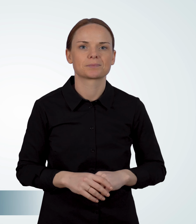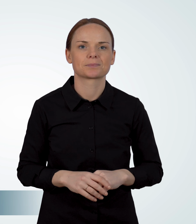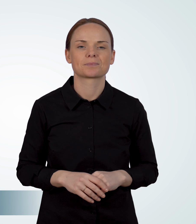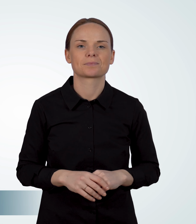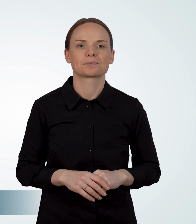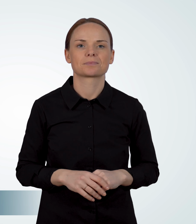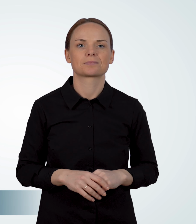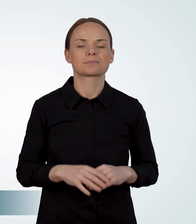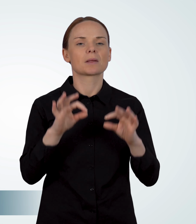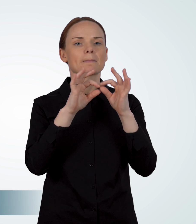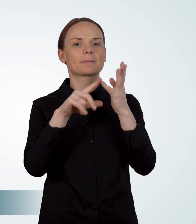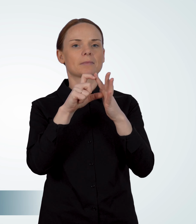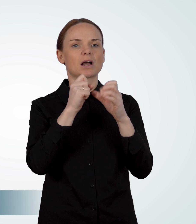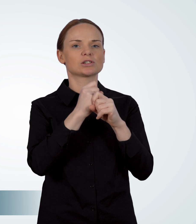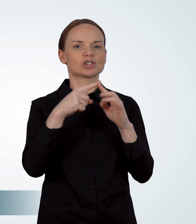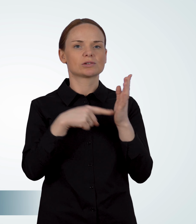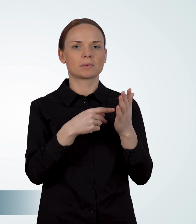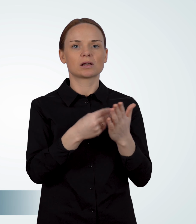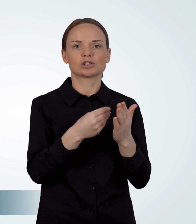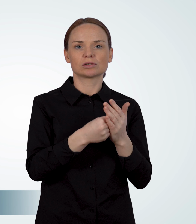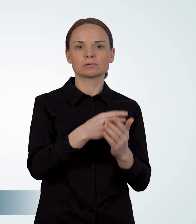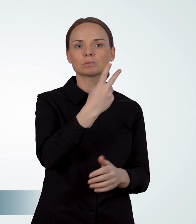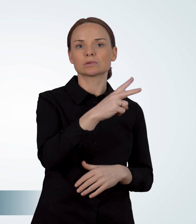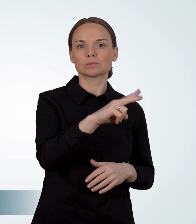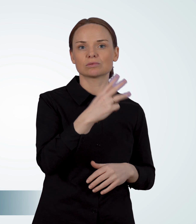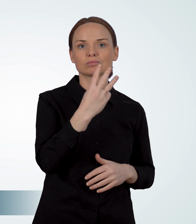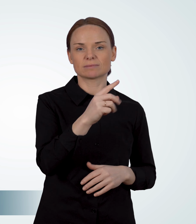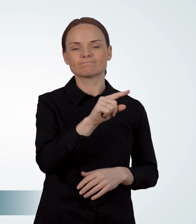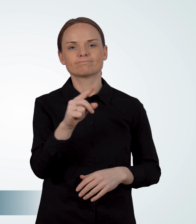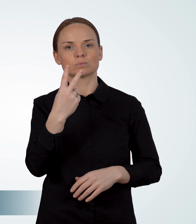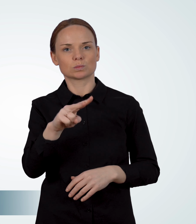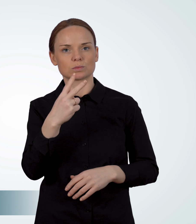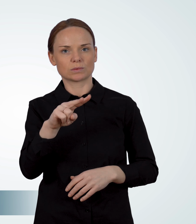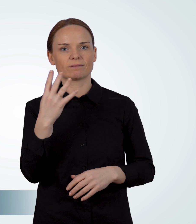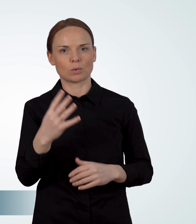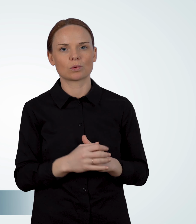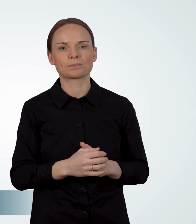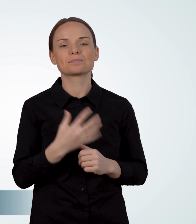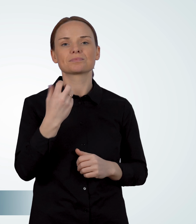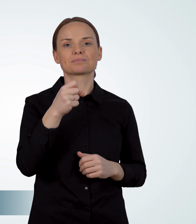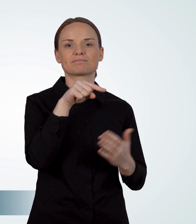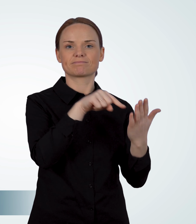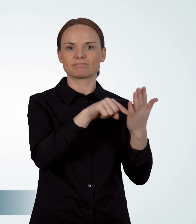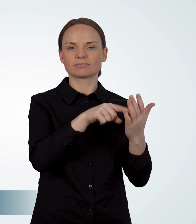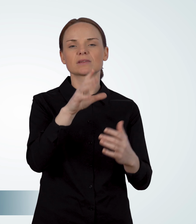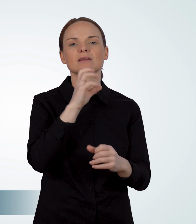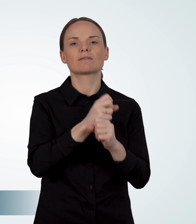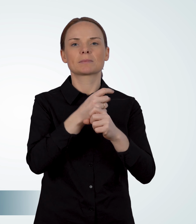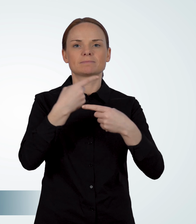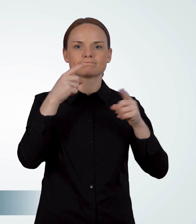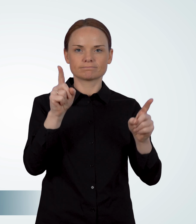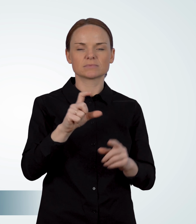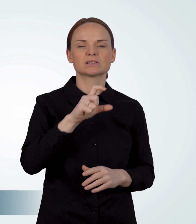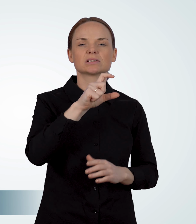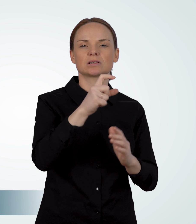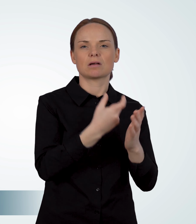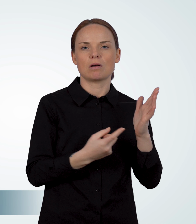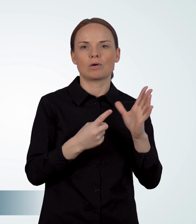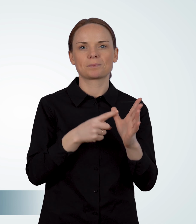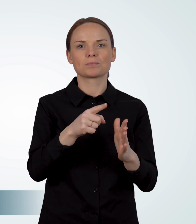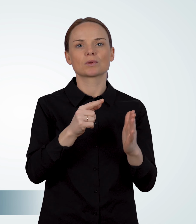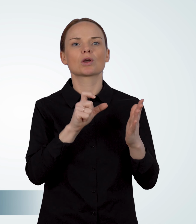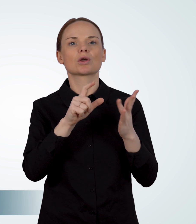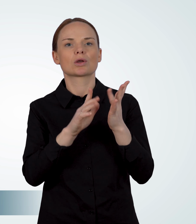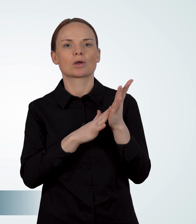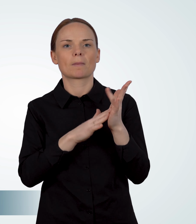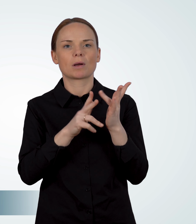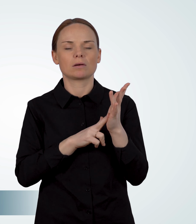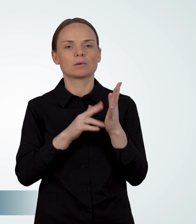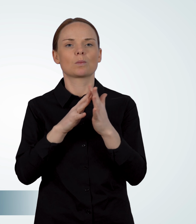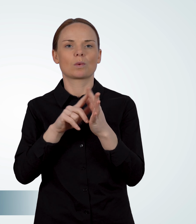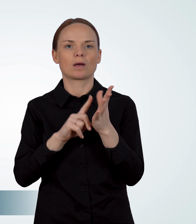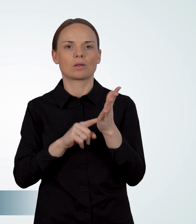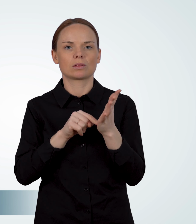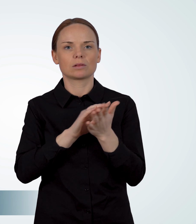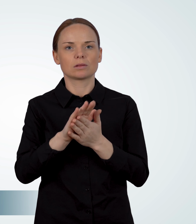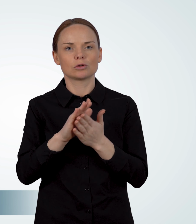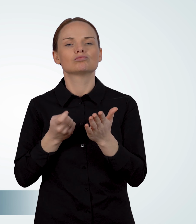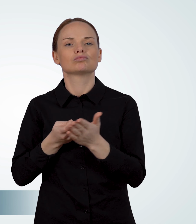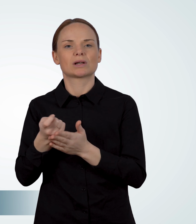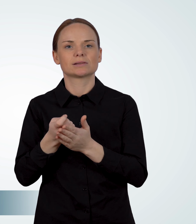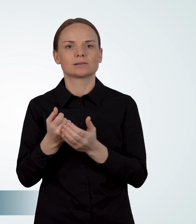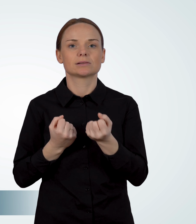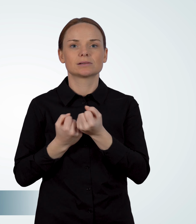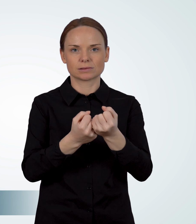In the 2023-24 Budget, the Government announced a 15% increase to the maximum rates of the Commonwealth Rent Assistance